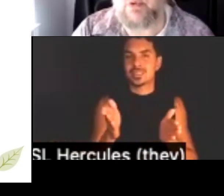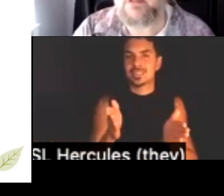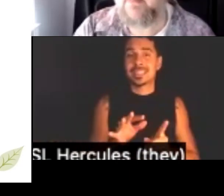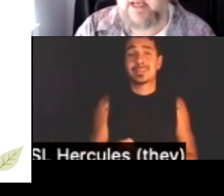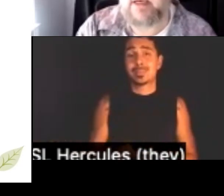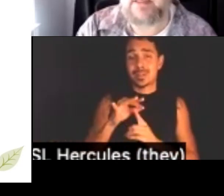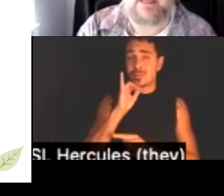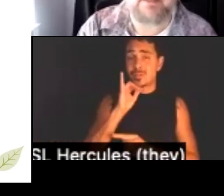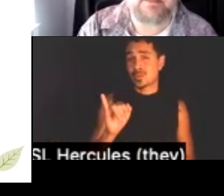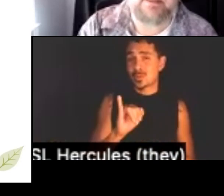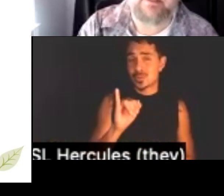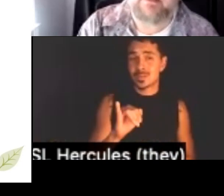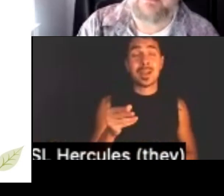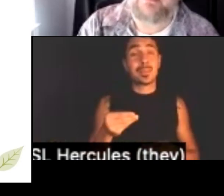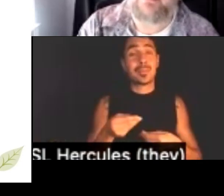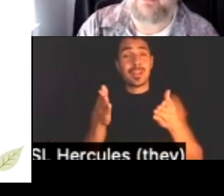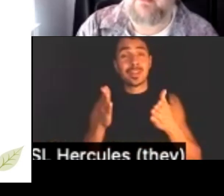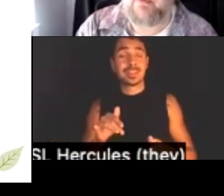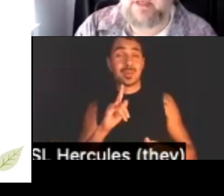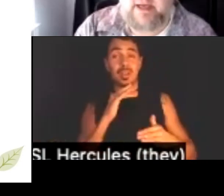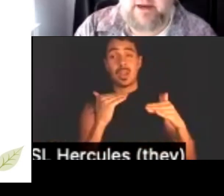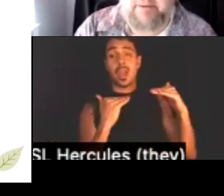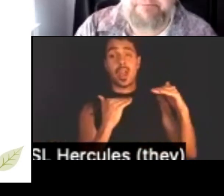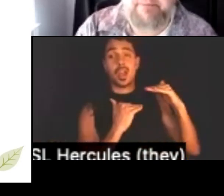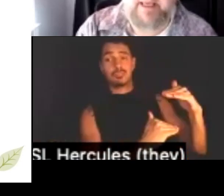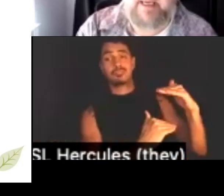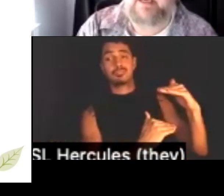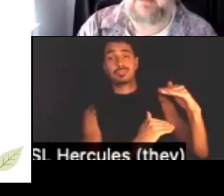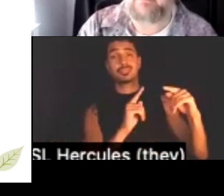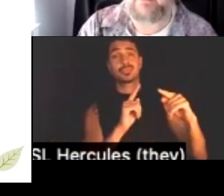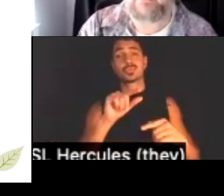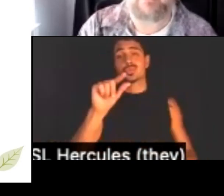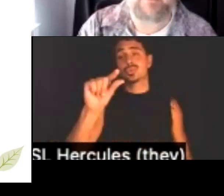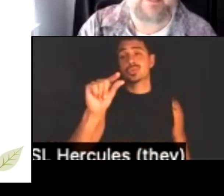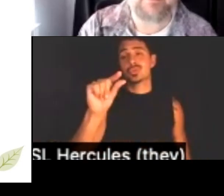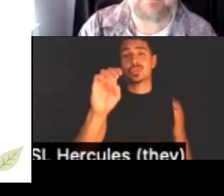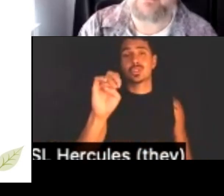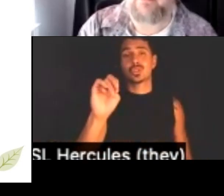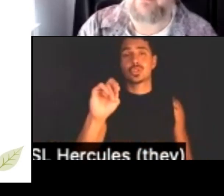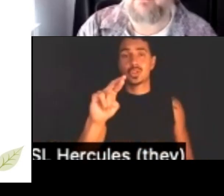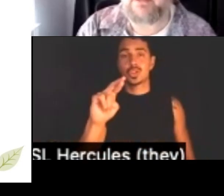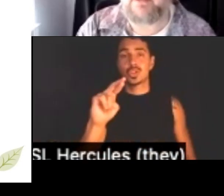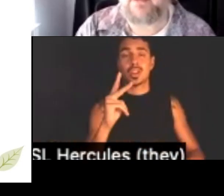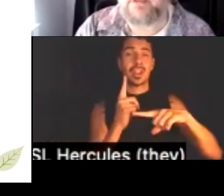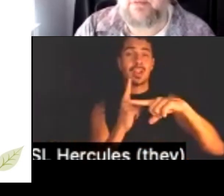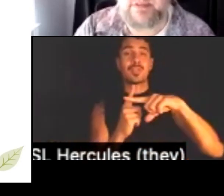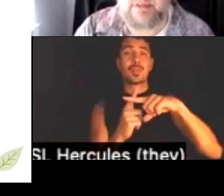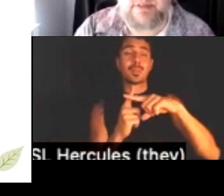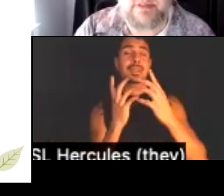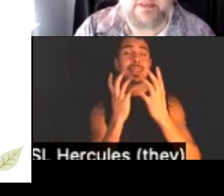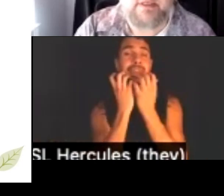or limit access to gender affirming care, and they can limit access to other mental health services.